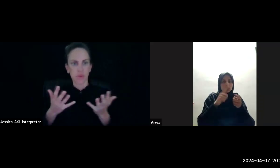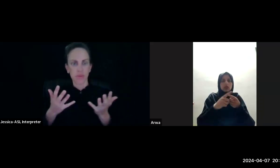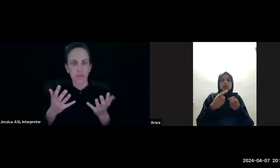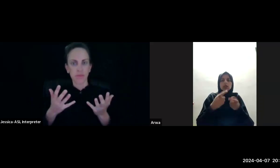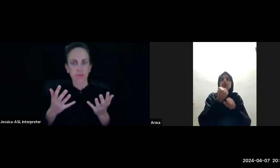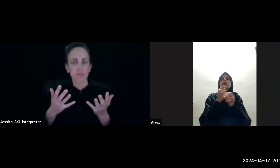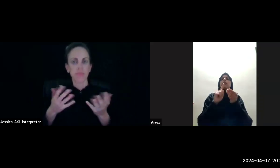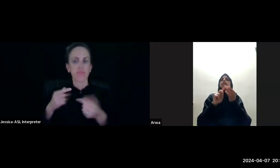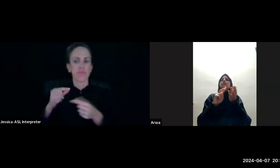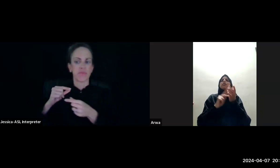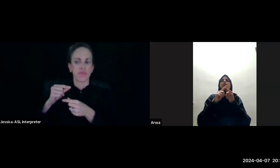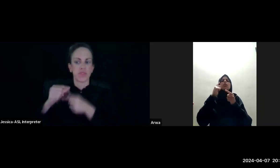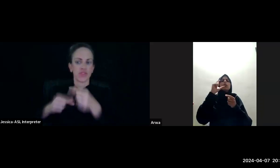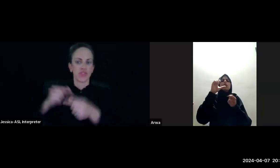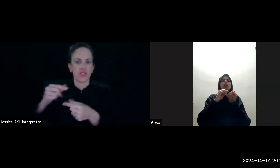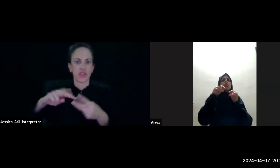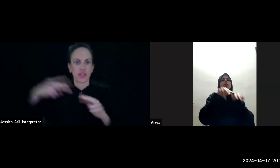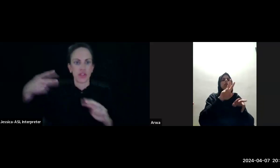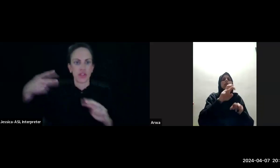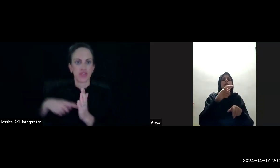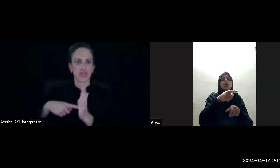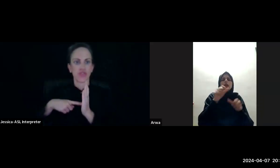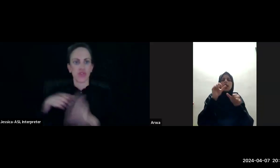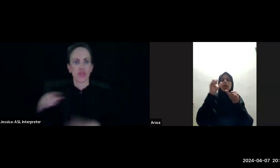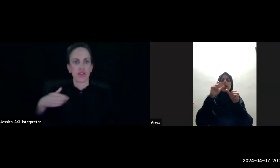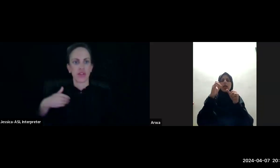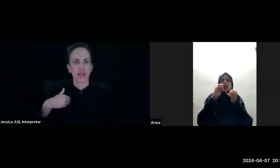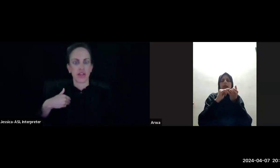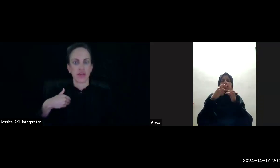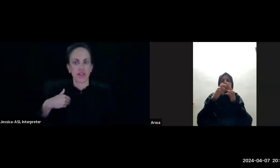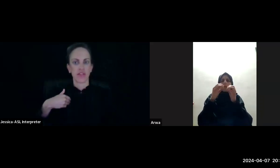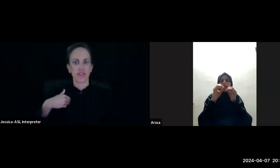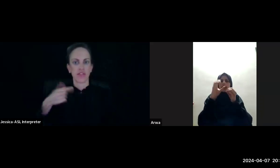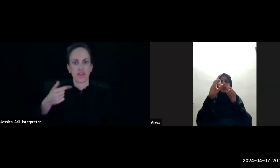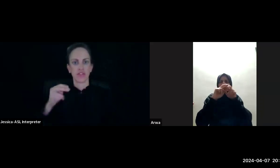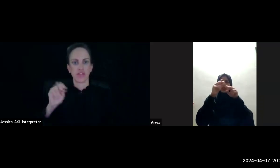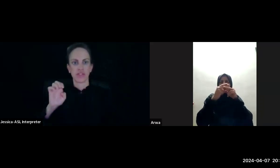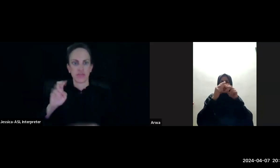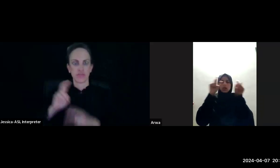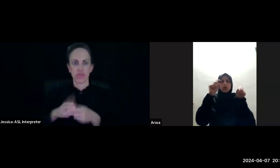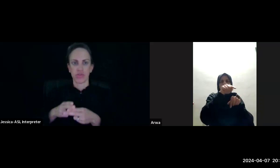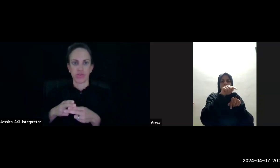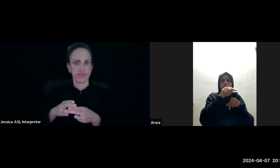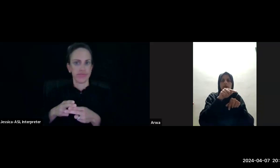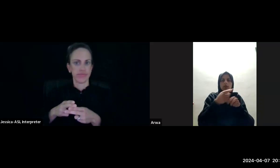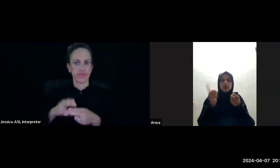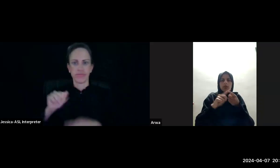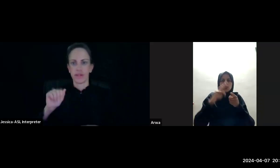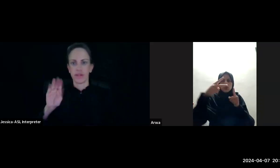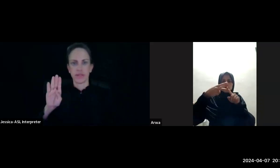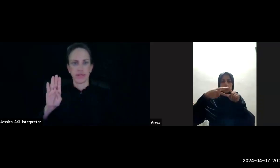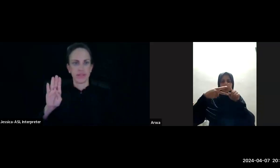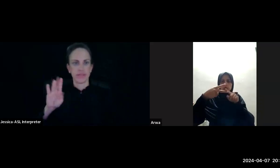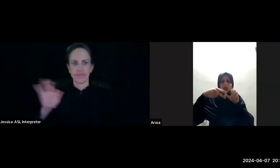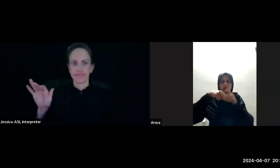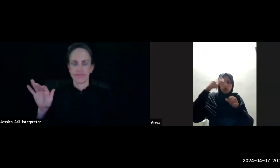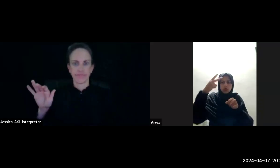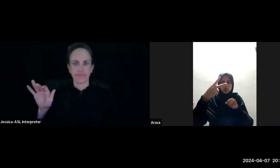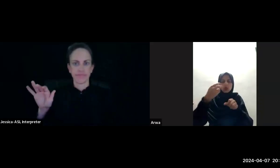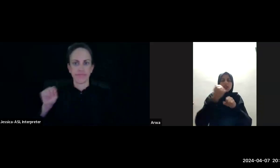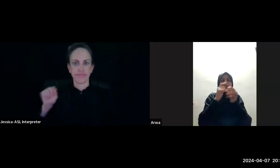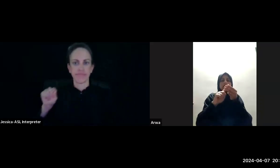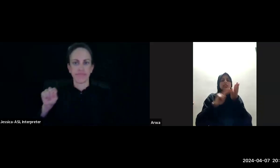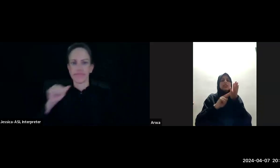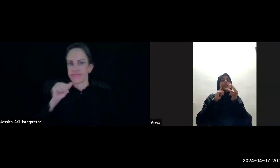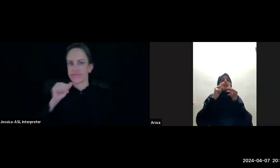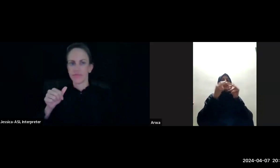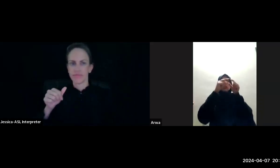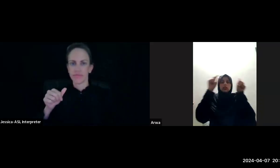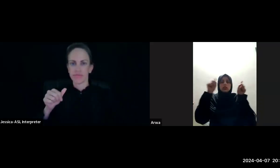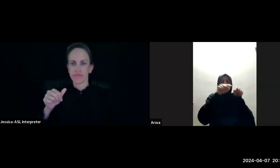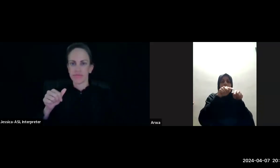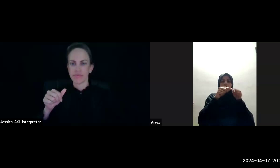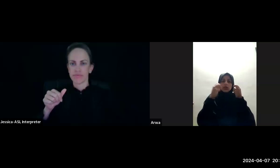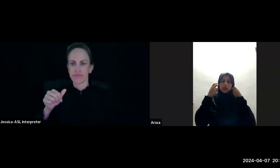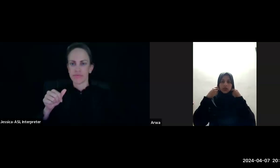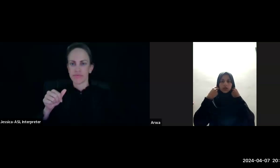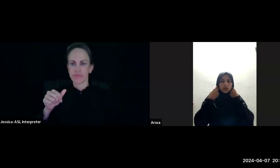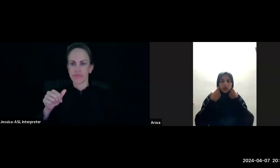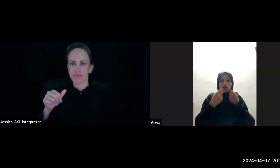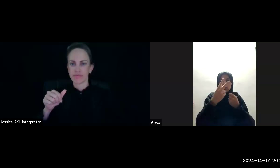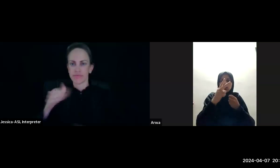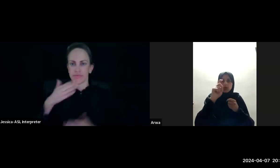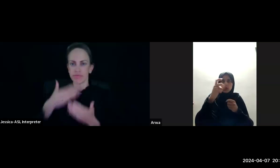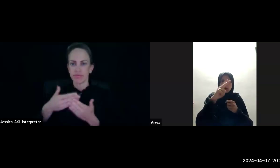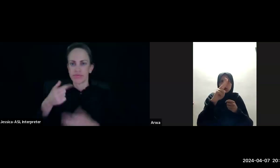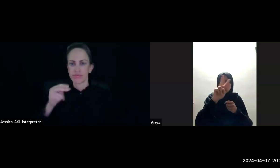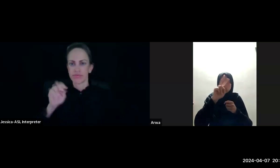had Gene called _____ in which two of his exons is again a very large gene. exons 2747 there was a